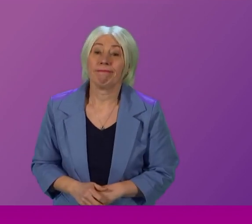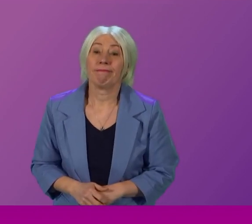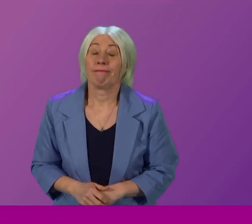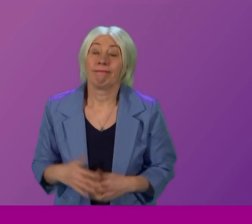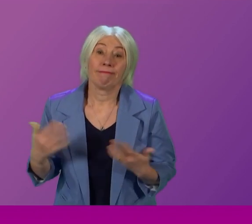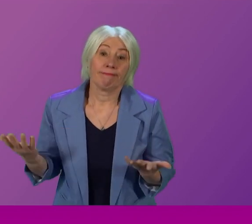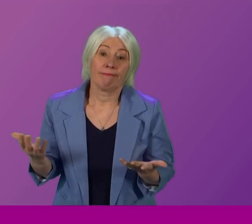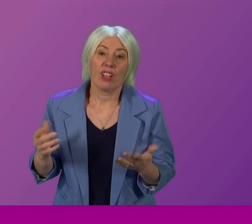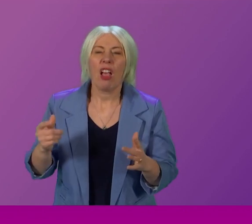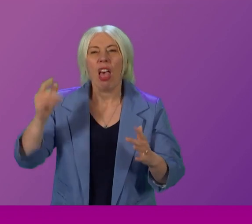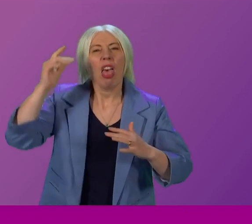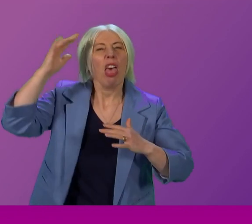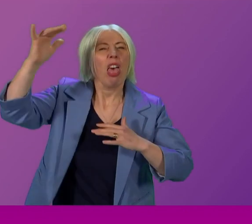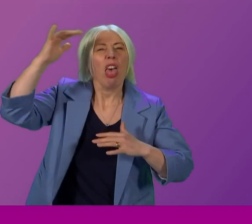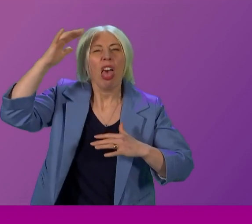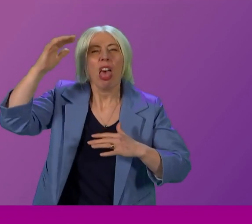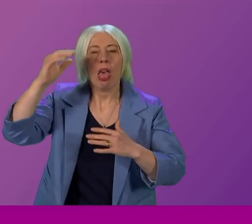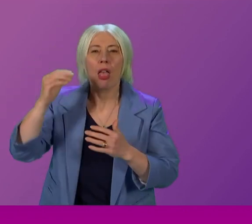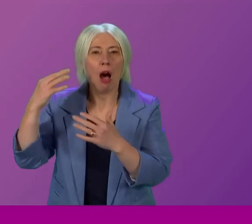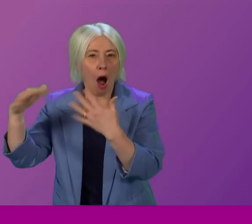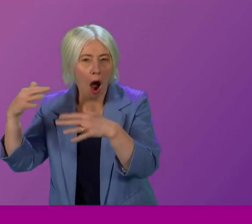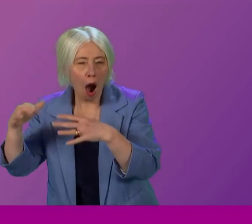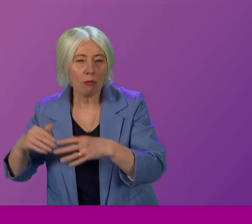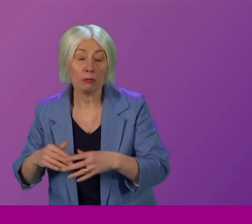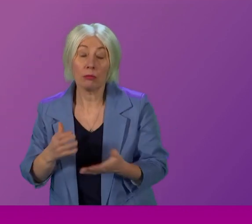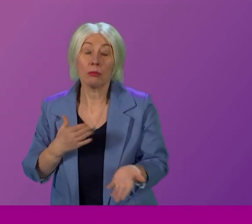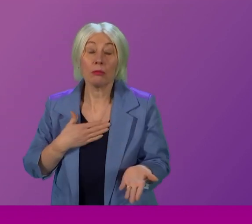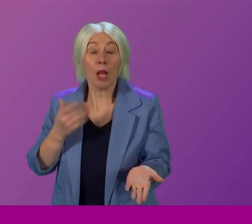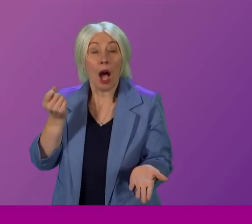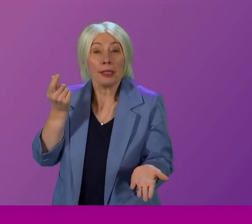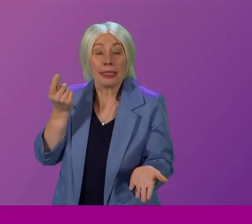hypothetical harm—I understand the concerns that the whisky tourism sector, for example,